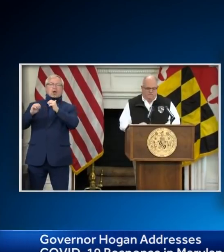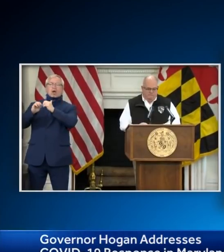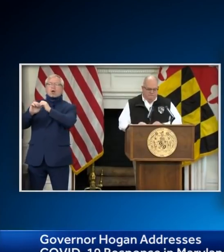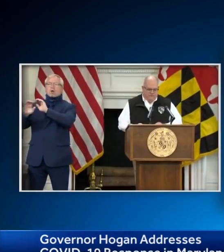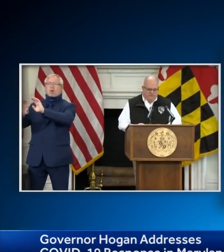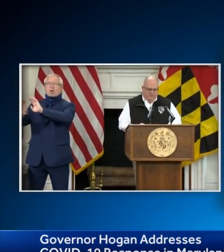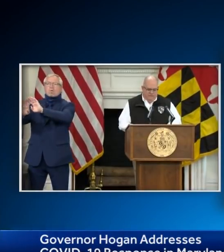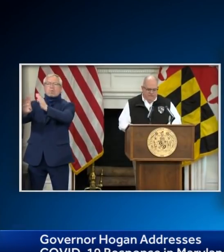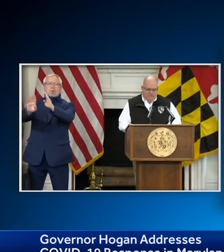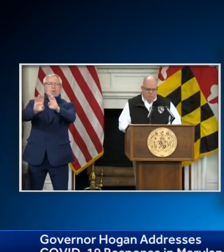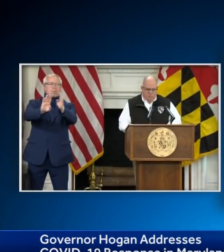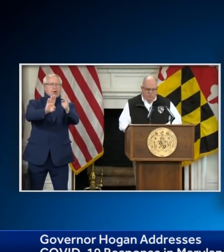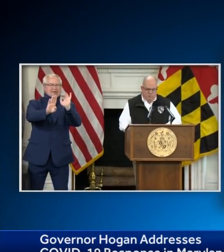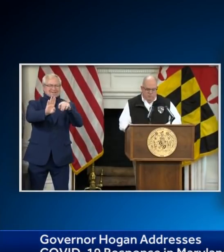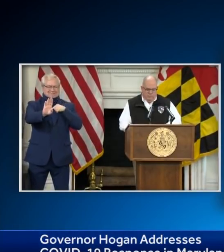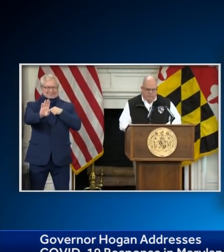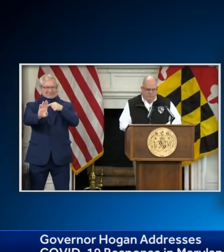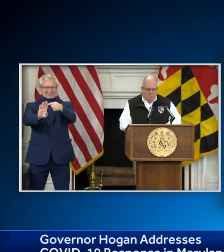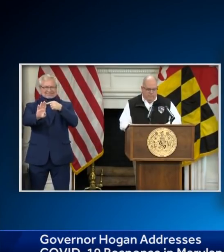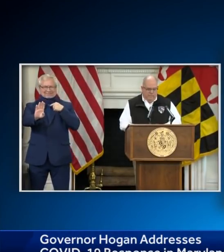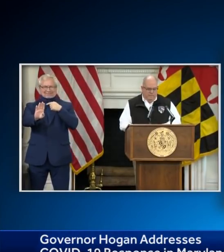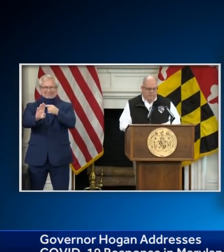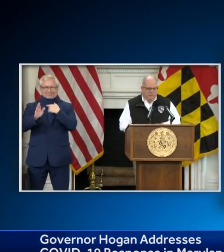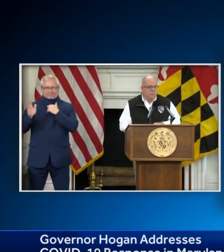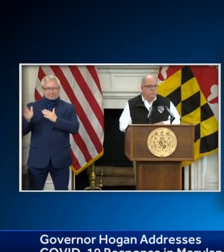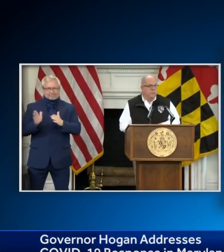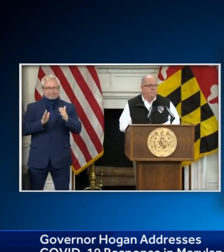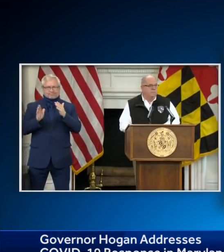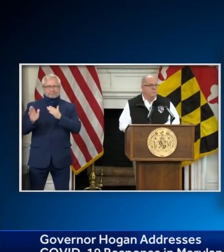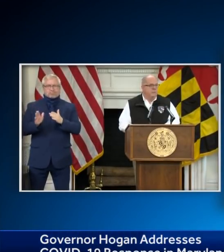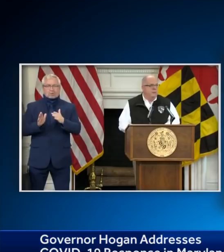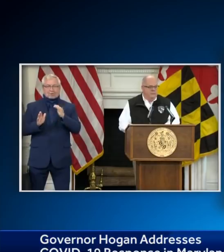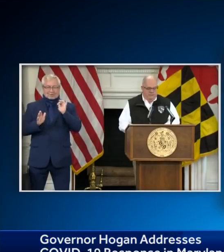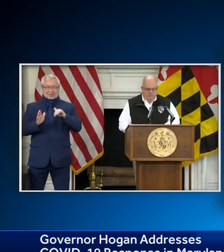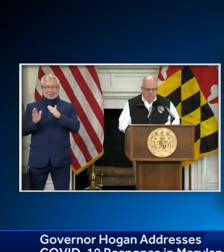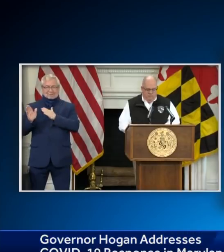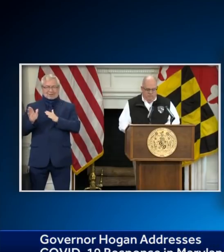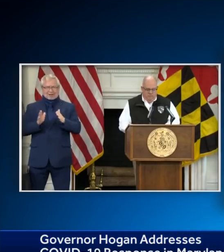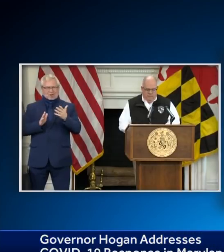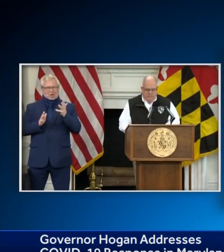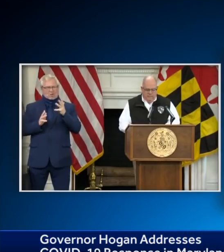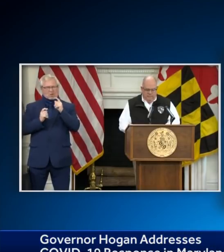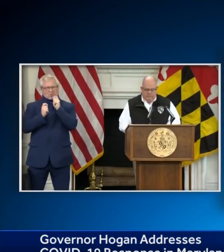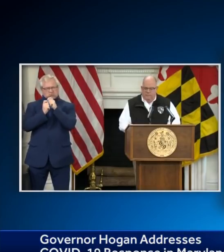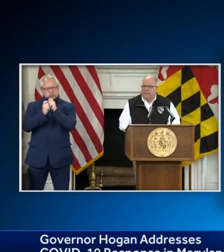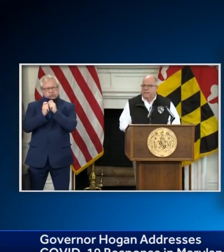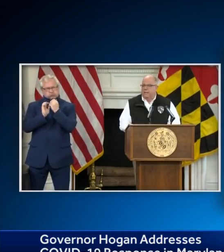SAFE, EFFECTIVE, AND GRADUAL ROADMAP TO RECOVERY FOR MARYLAND.